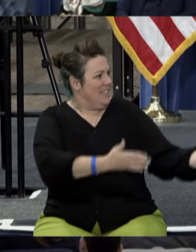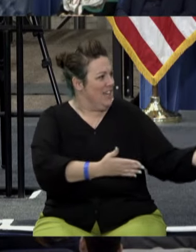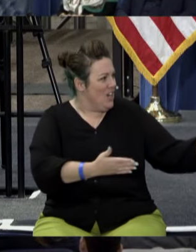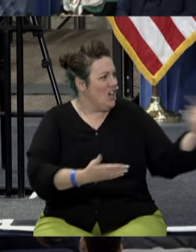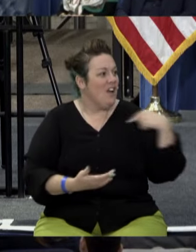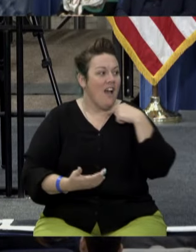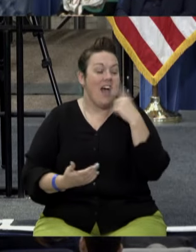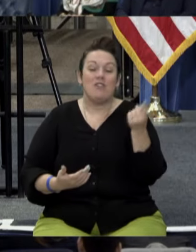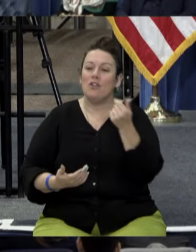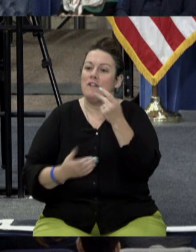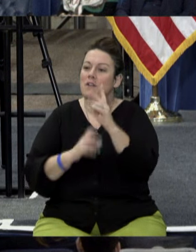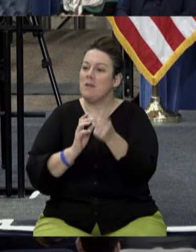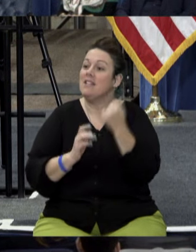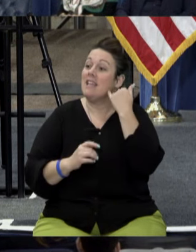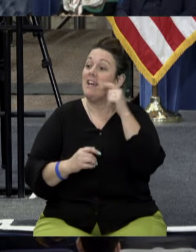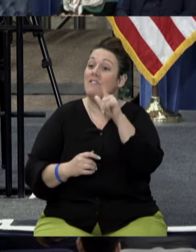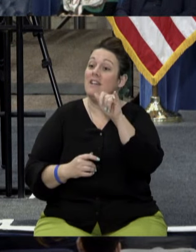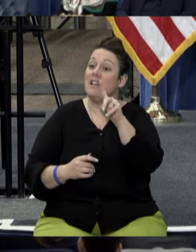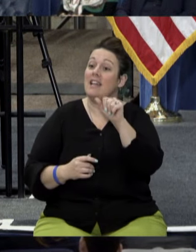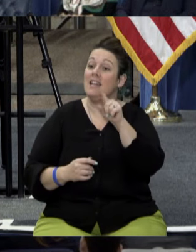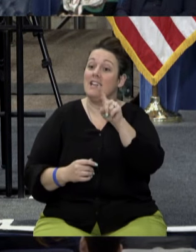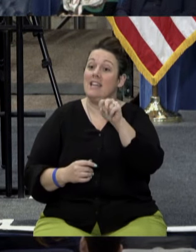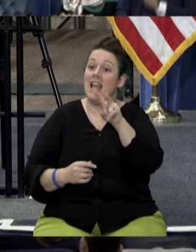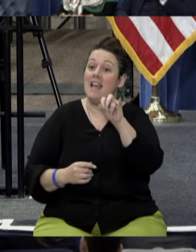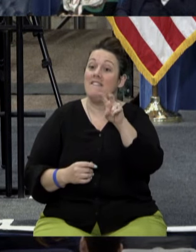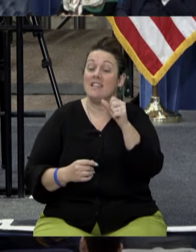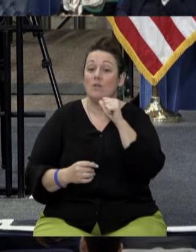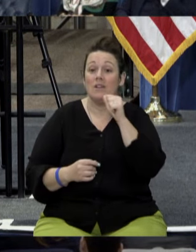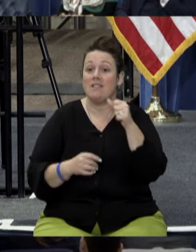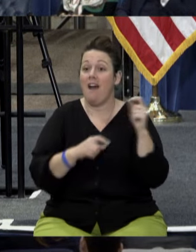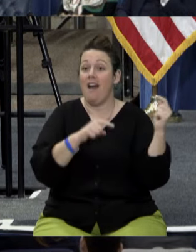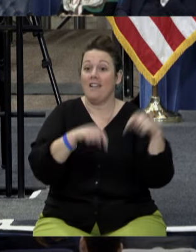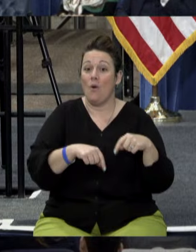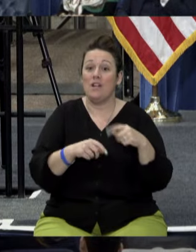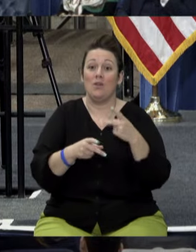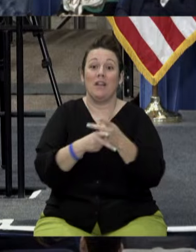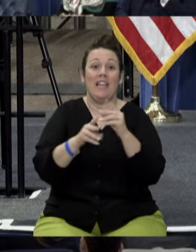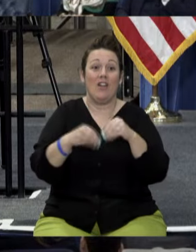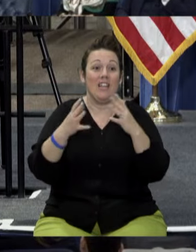ago, Bobby, that if Linda Davis was not at a caregiver event, the caregiver event didn't happen